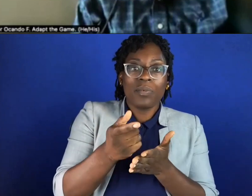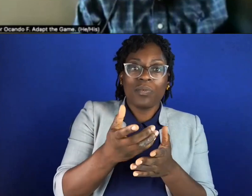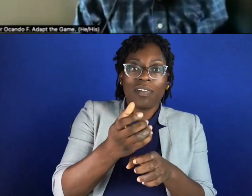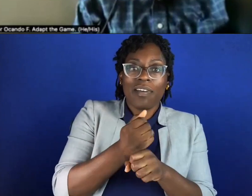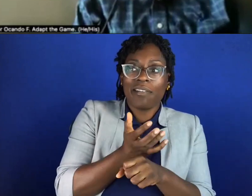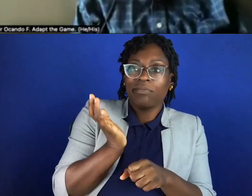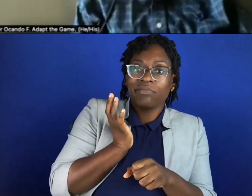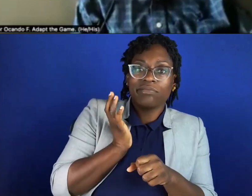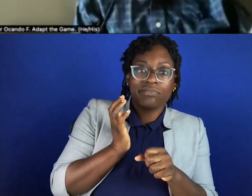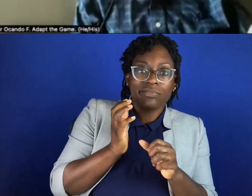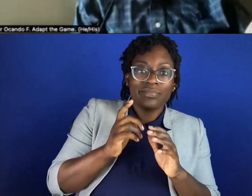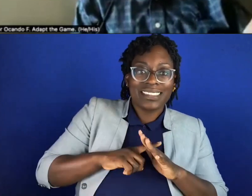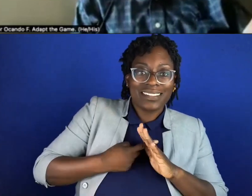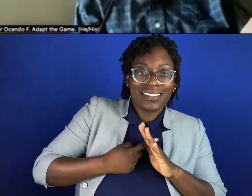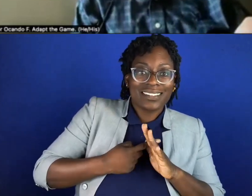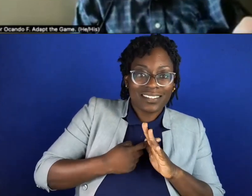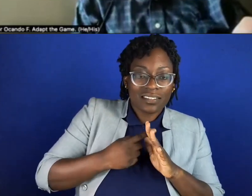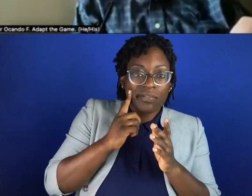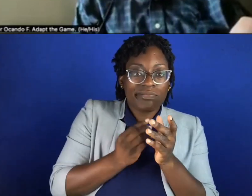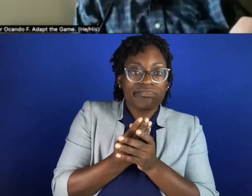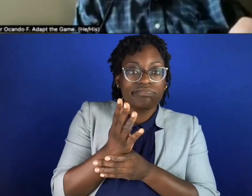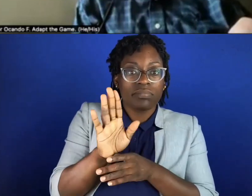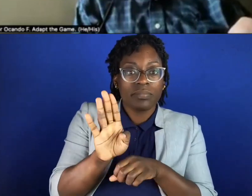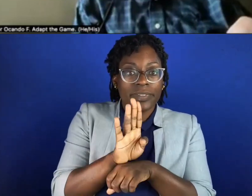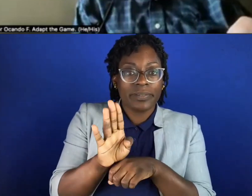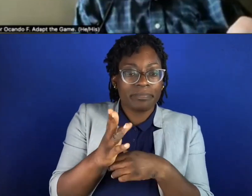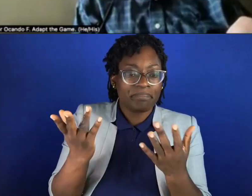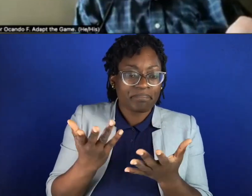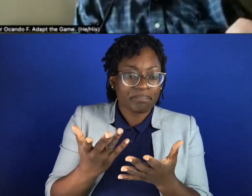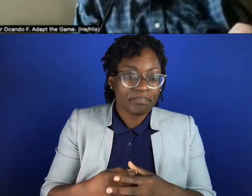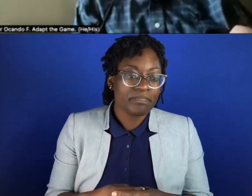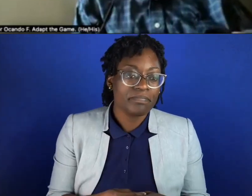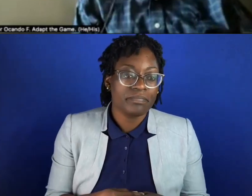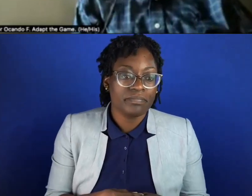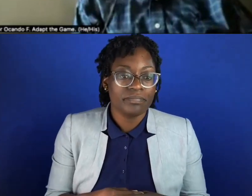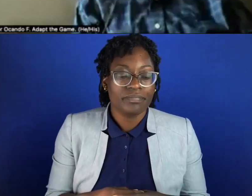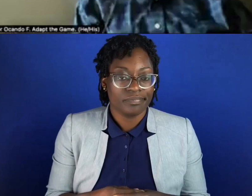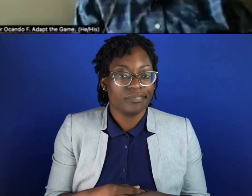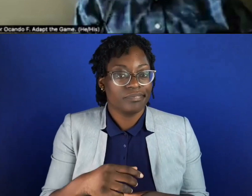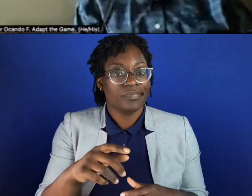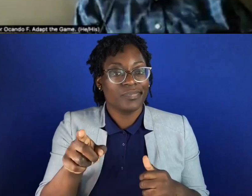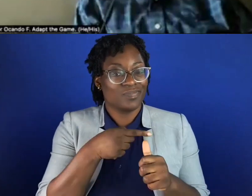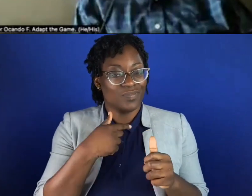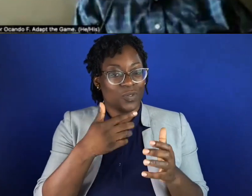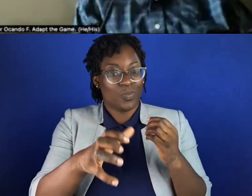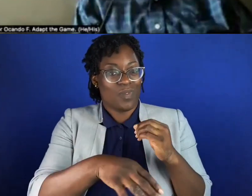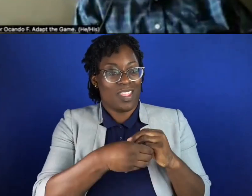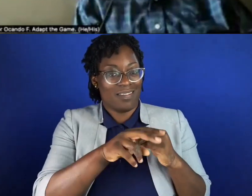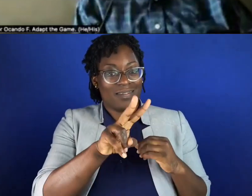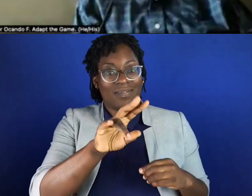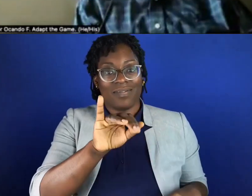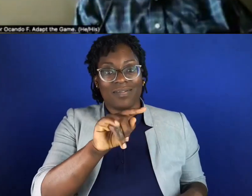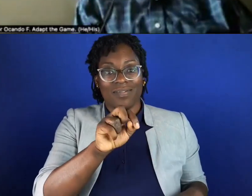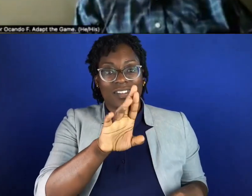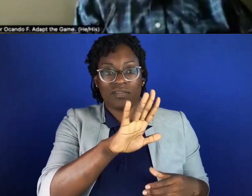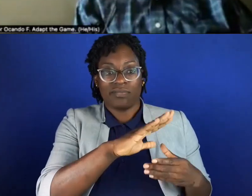I want to first echo what Victor just said. I have built a team from the beginning. II